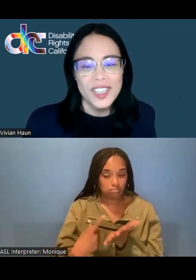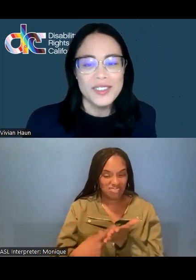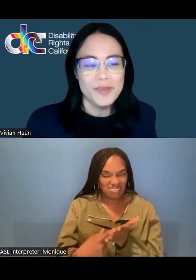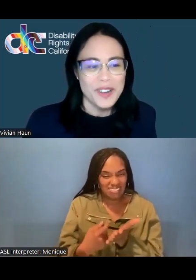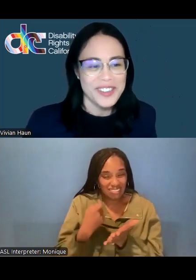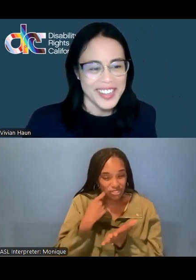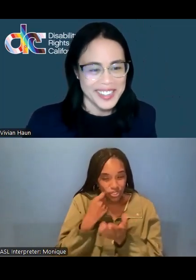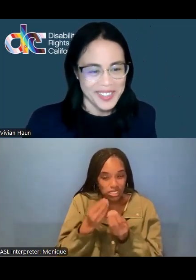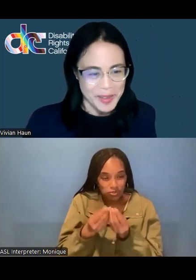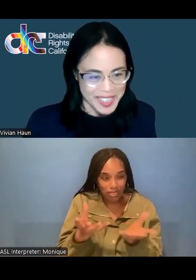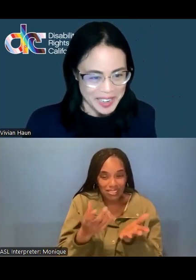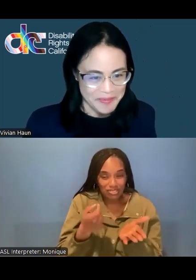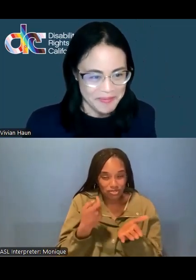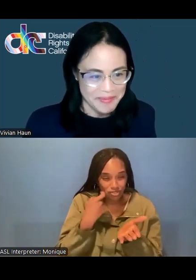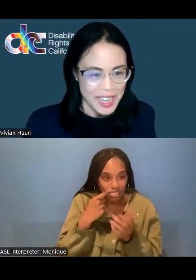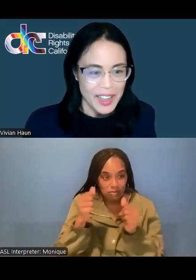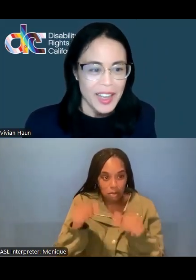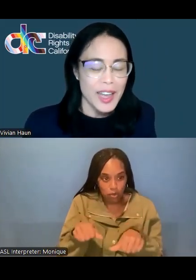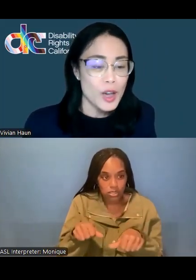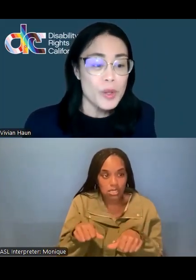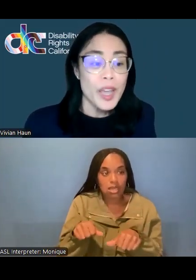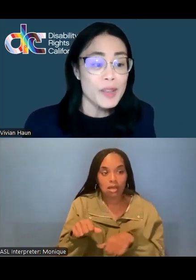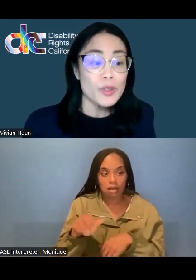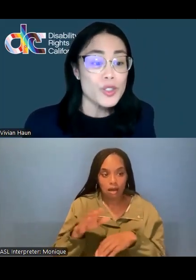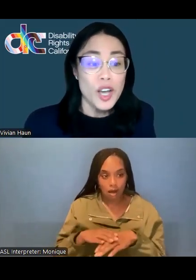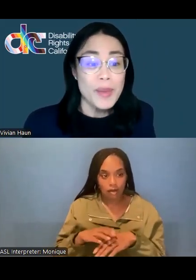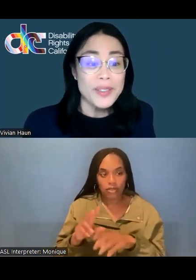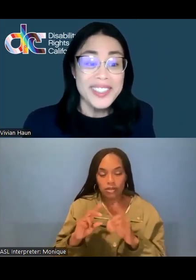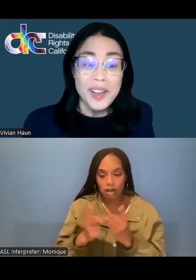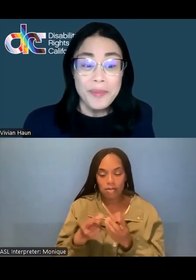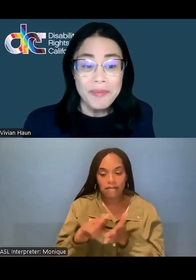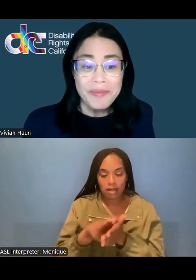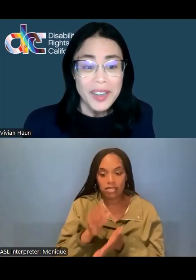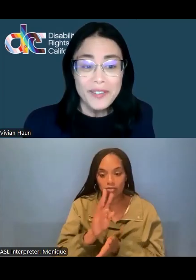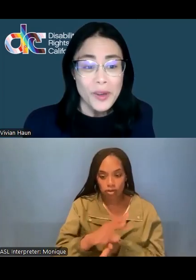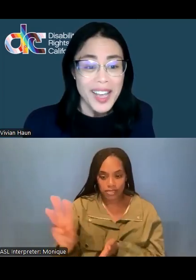the Department of Finance website. We were able to talk about some of those